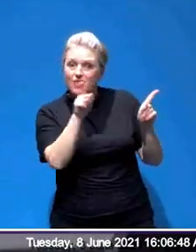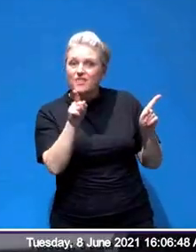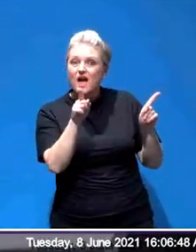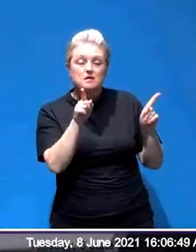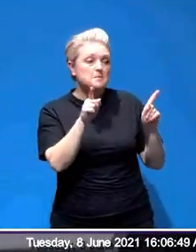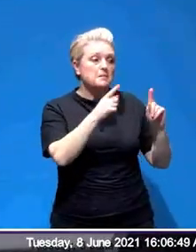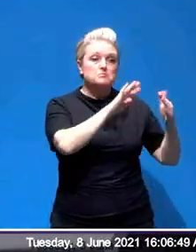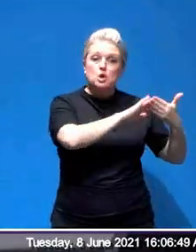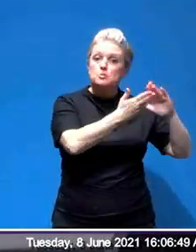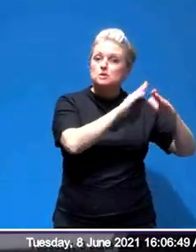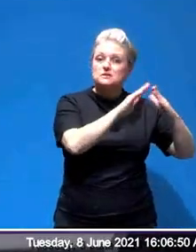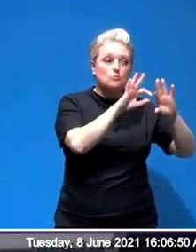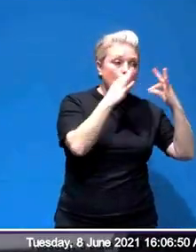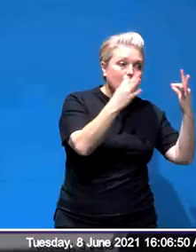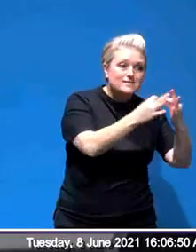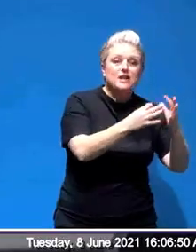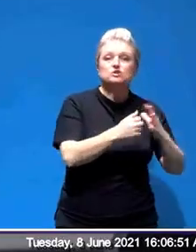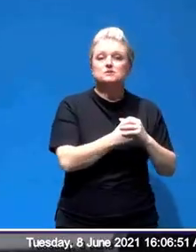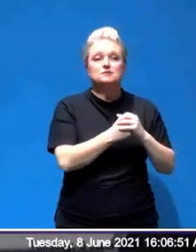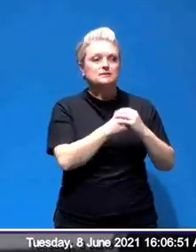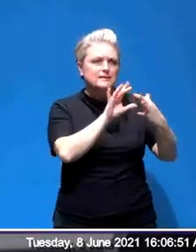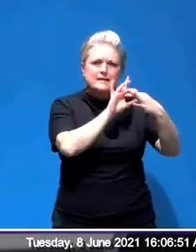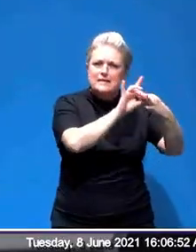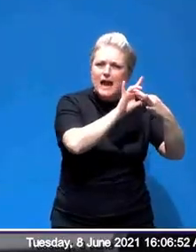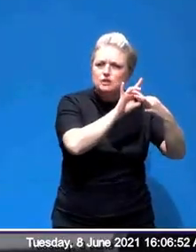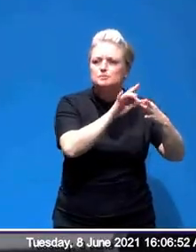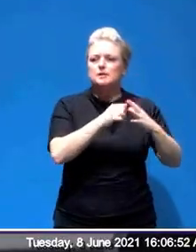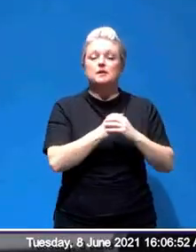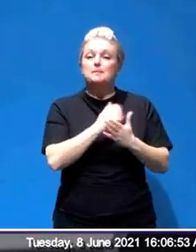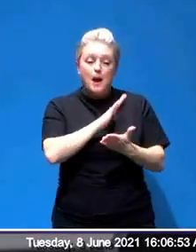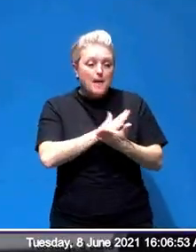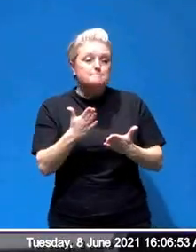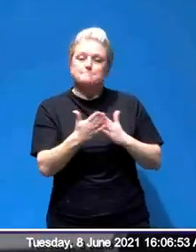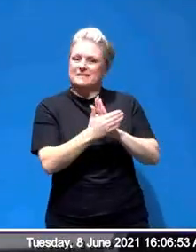So it's definitely capacity building is absolutely growing.